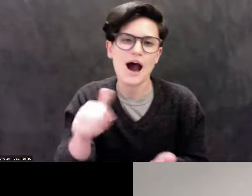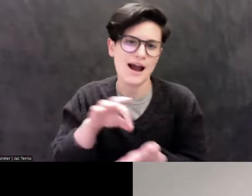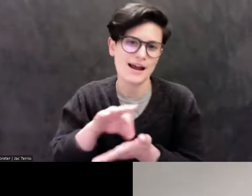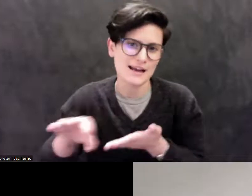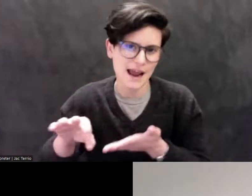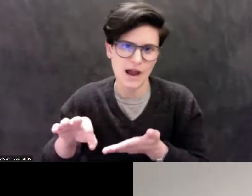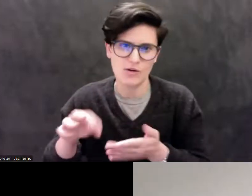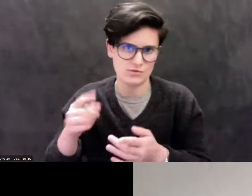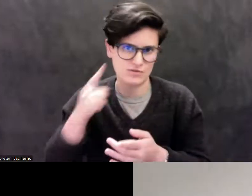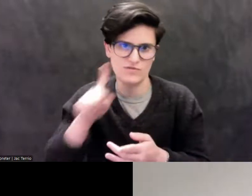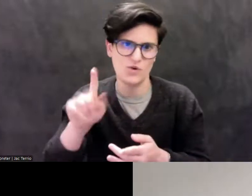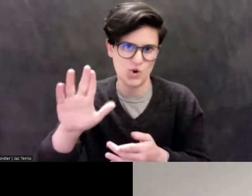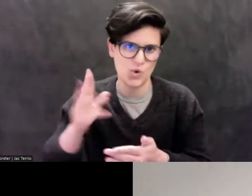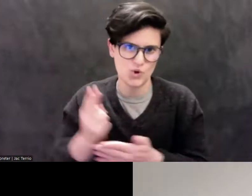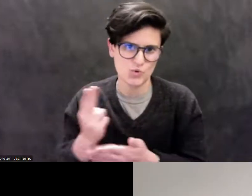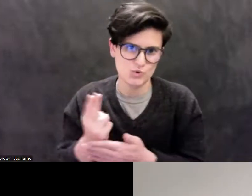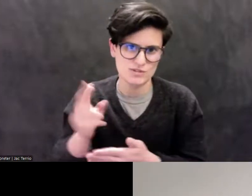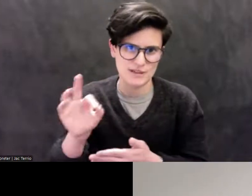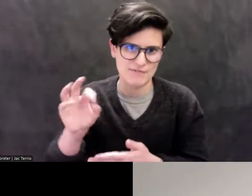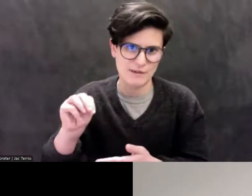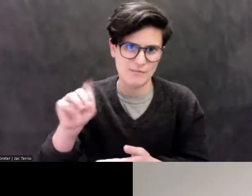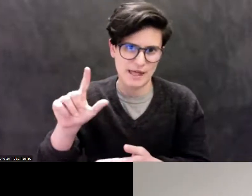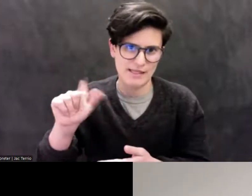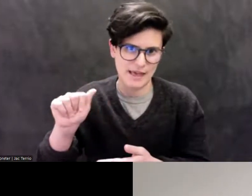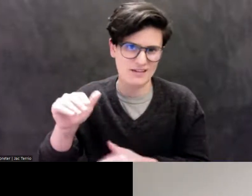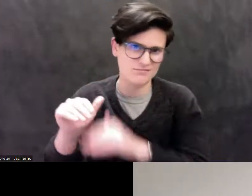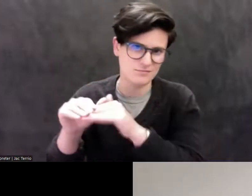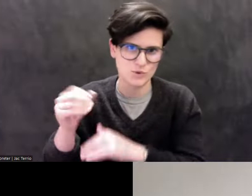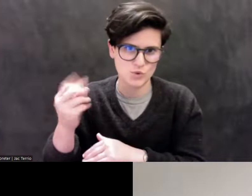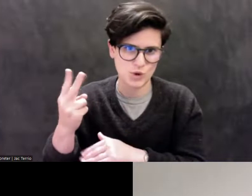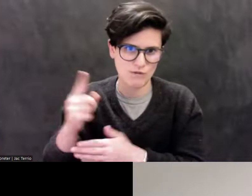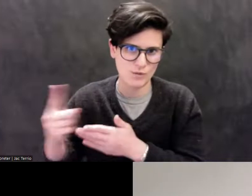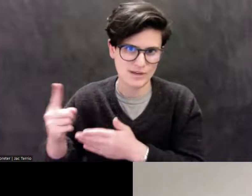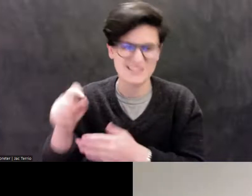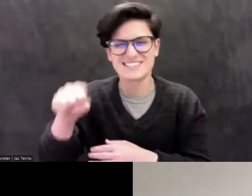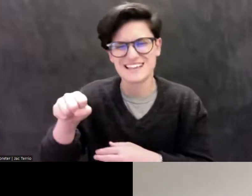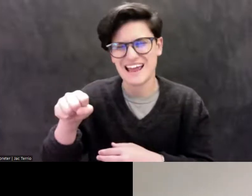15:56:20 Those 12 weeks, and unfortunately you could not apply to us for income replacement